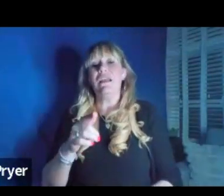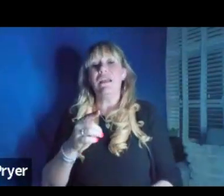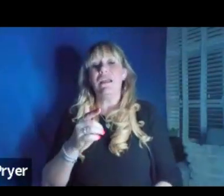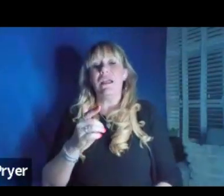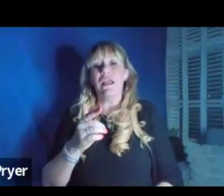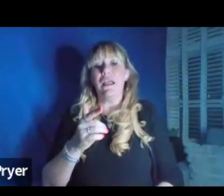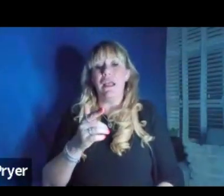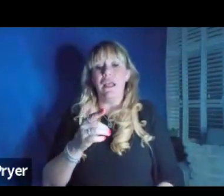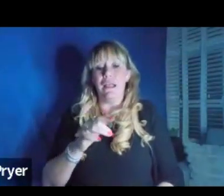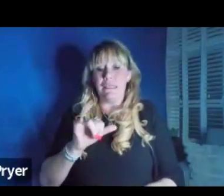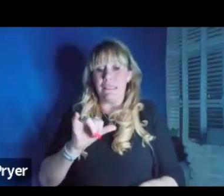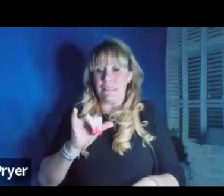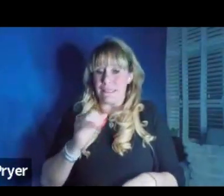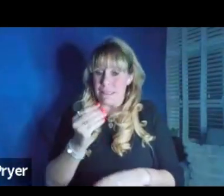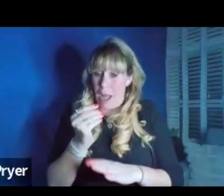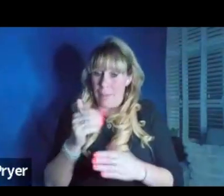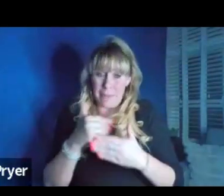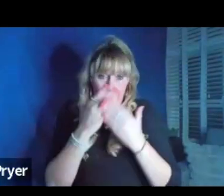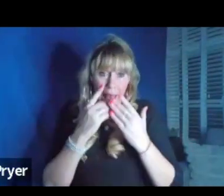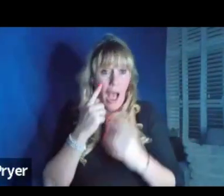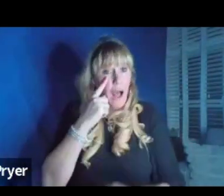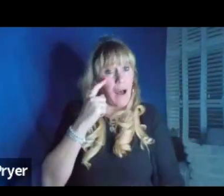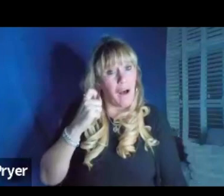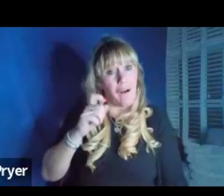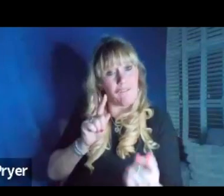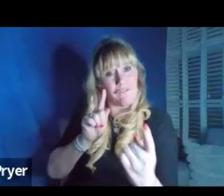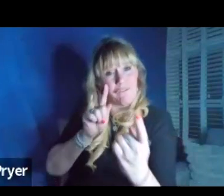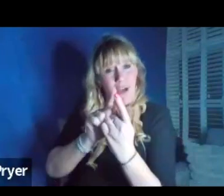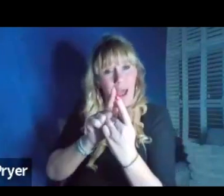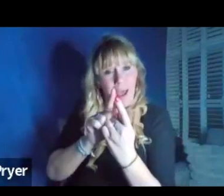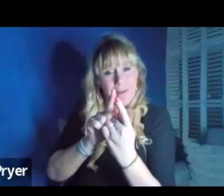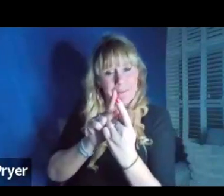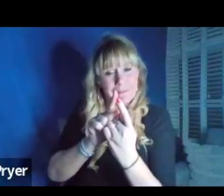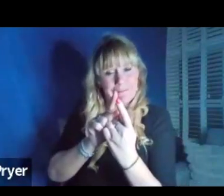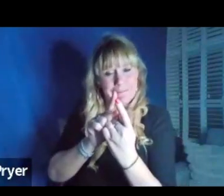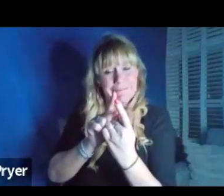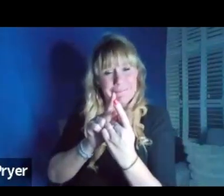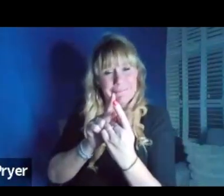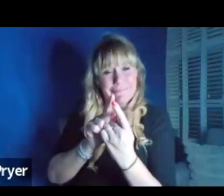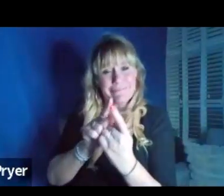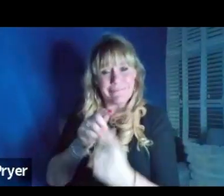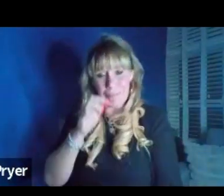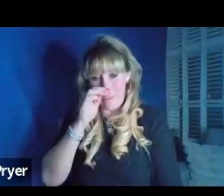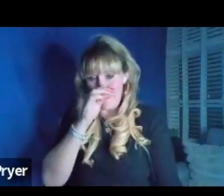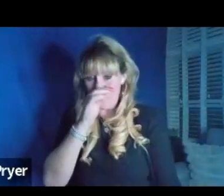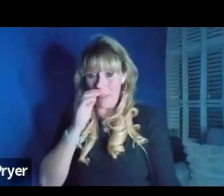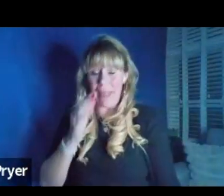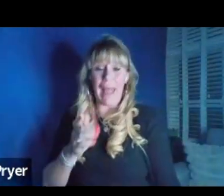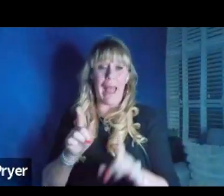And off to the prairie we'll go